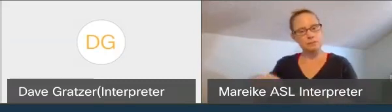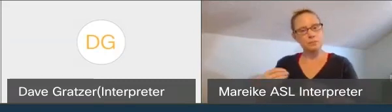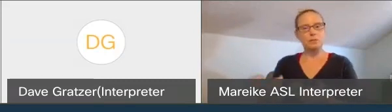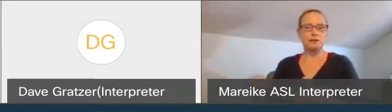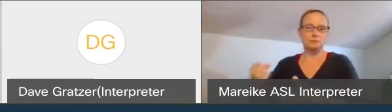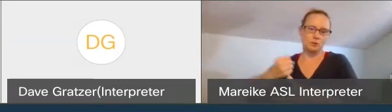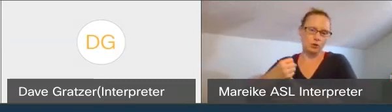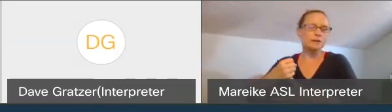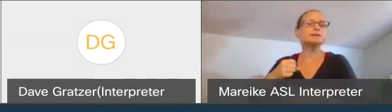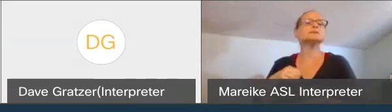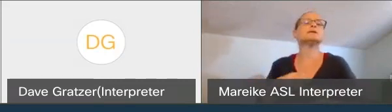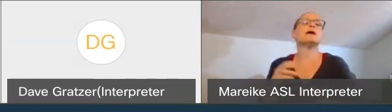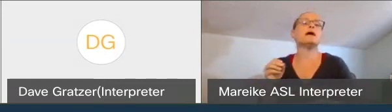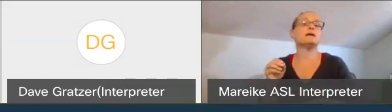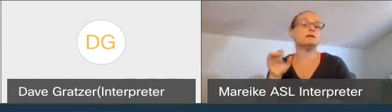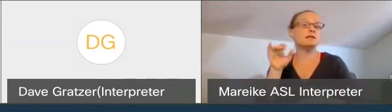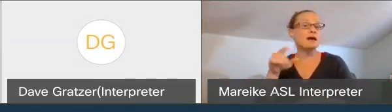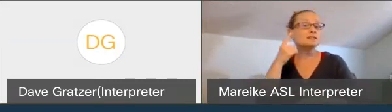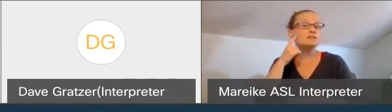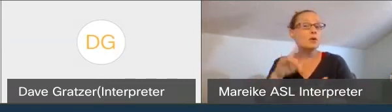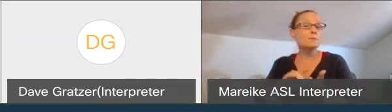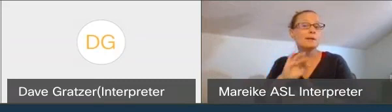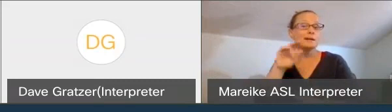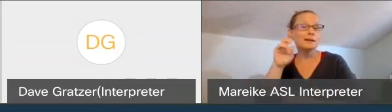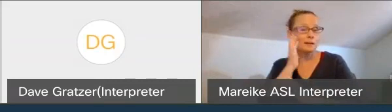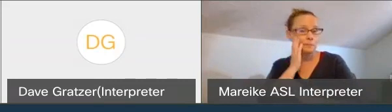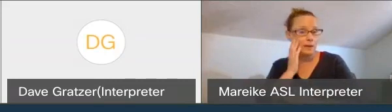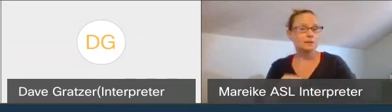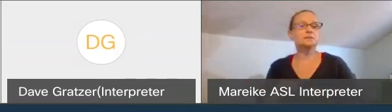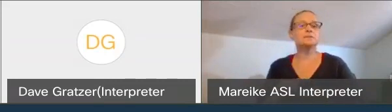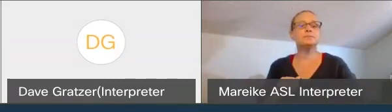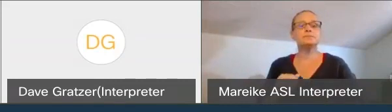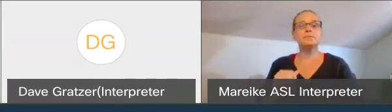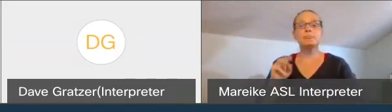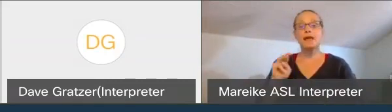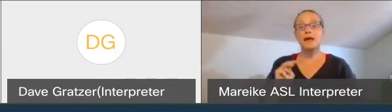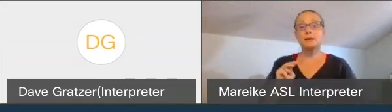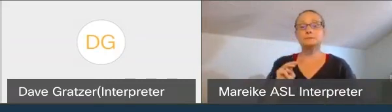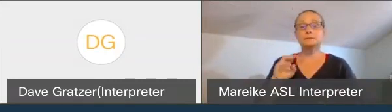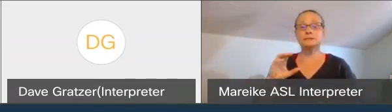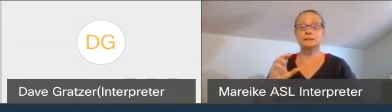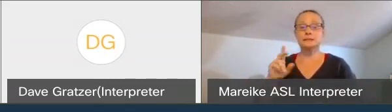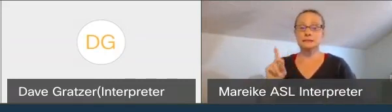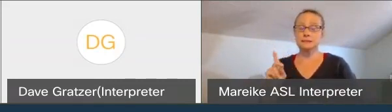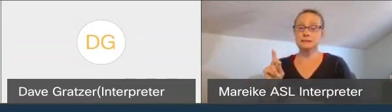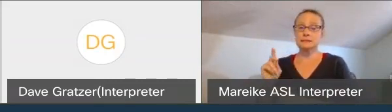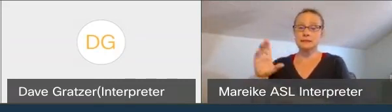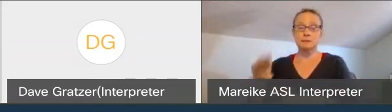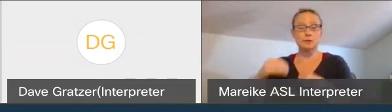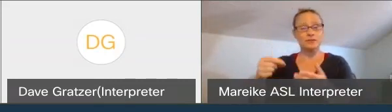and, uh, beds for Medicaid beds. Uh, MCDC, um, provides intensive inpatient treatment